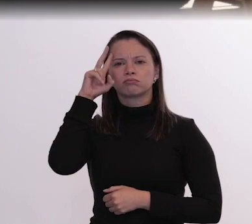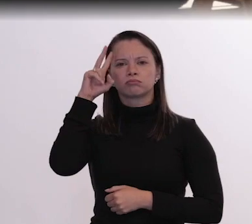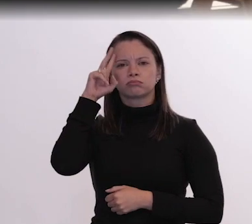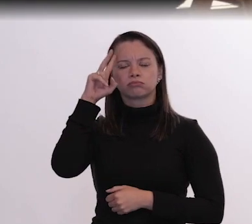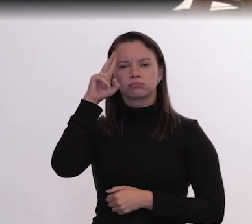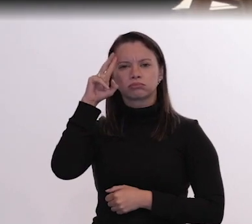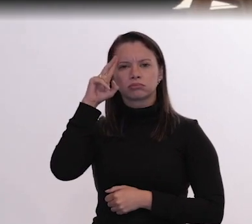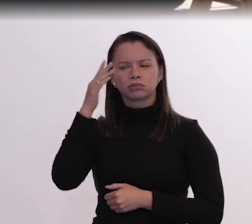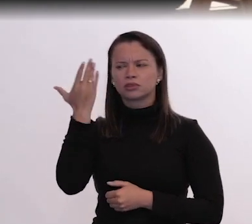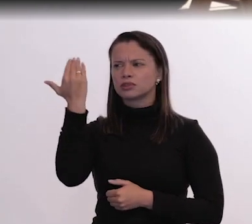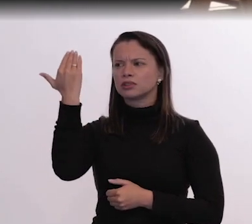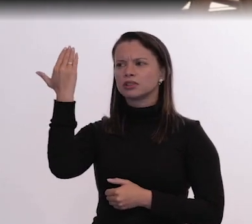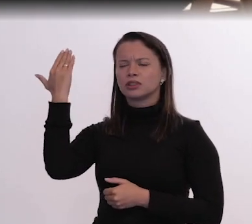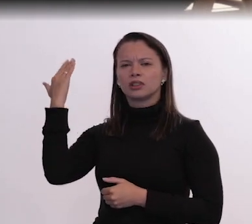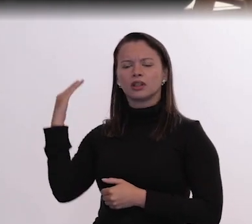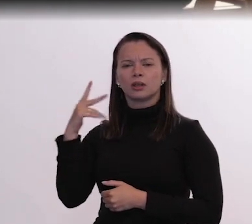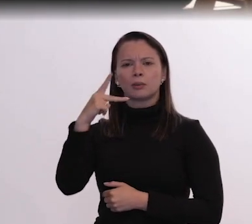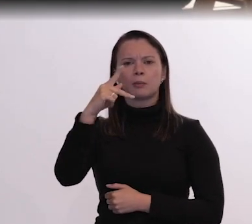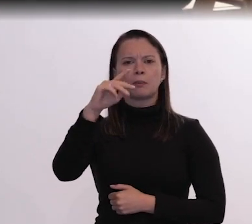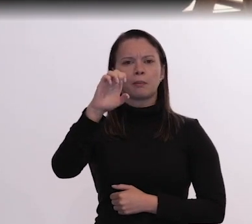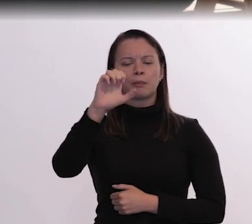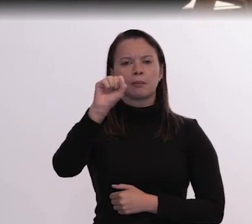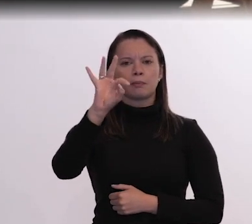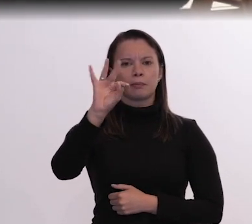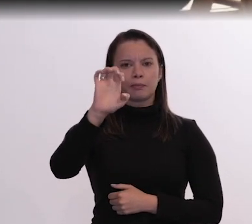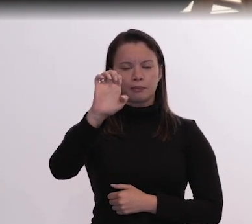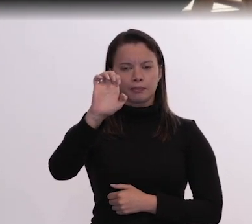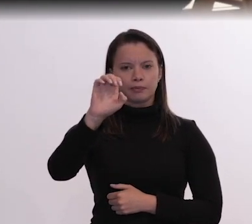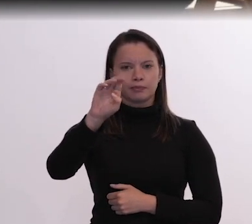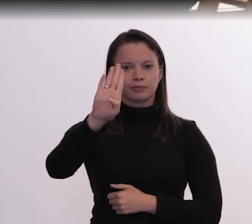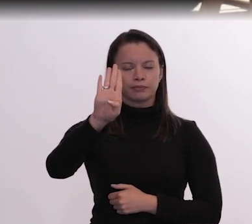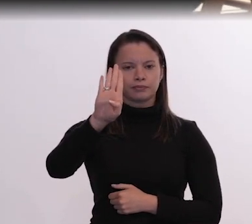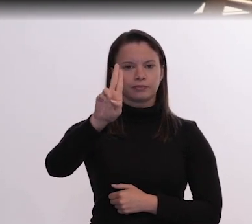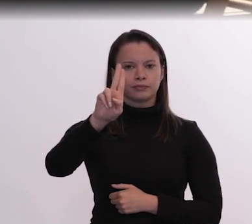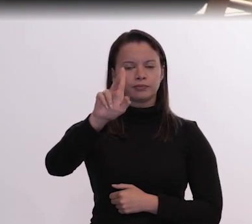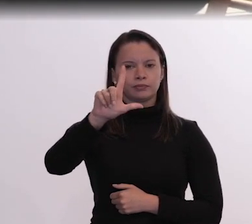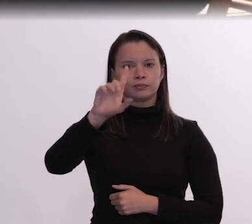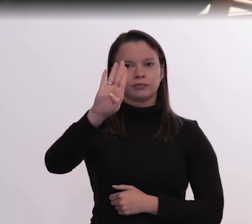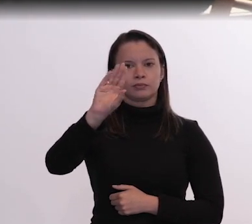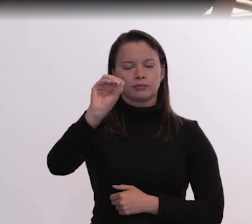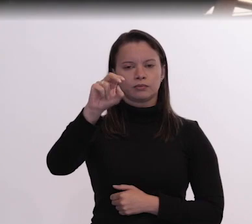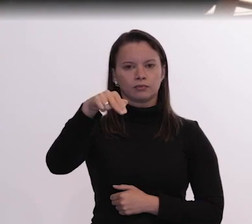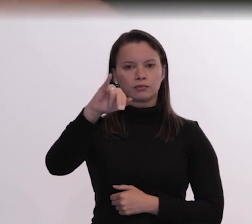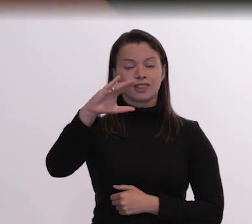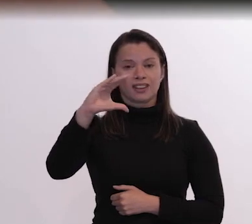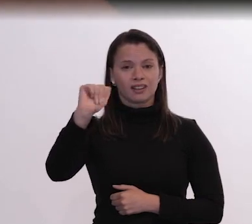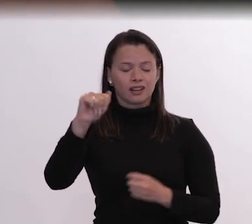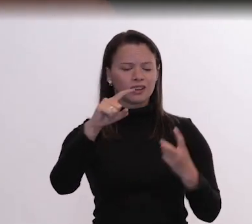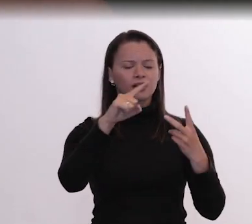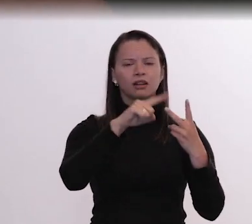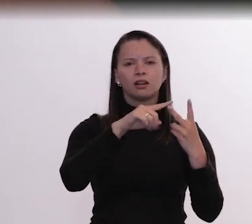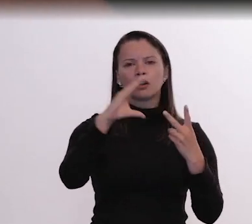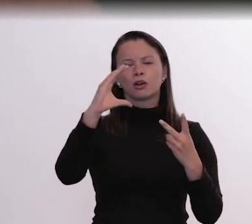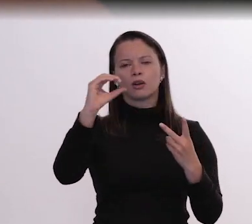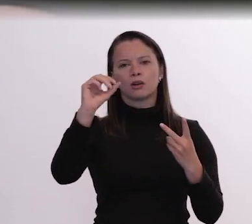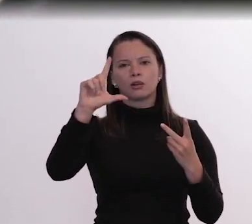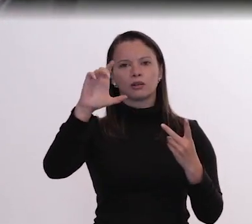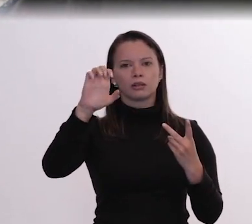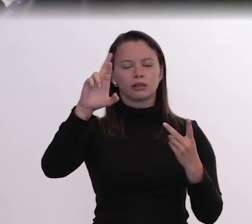since the bubonic plague, during the control of cholera and smallpox.